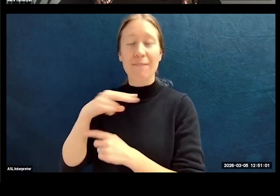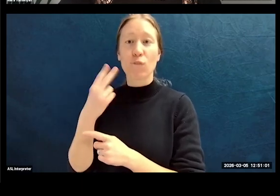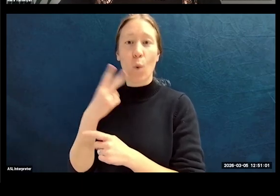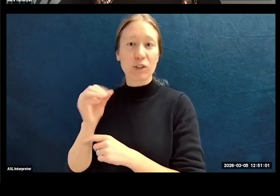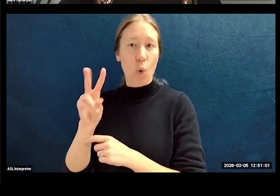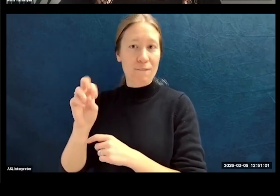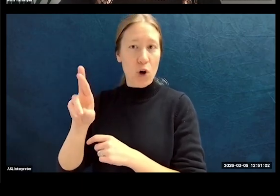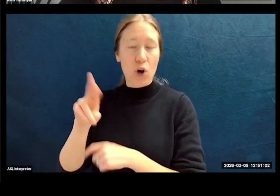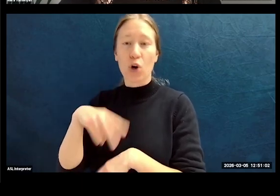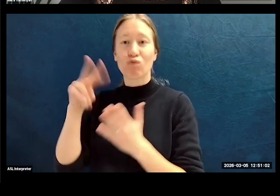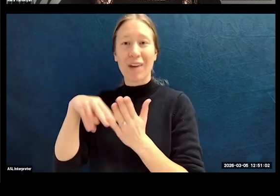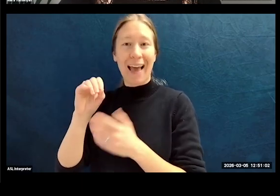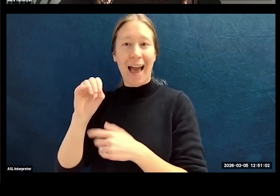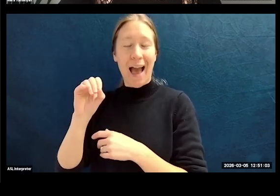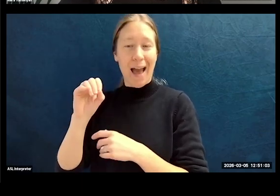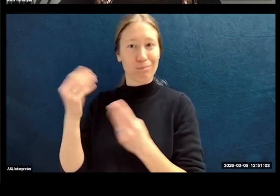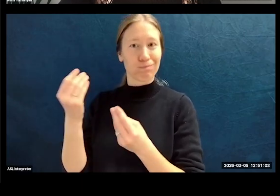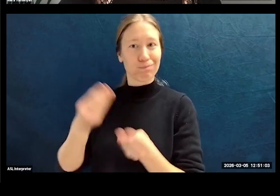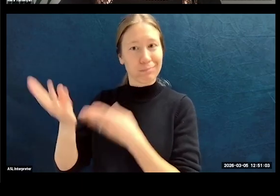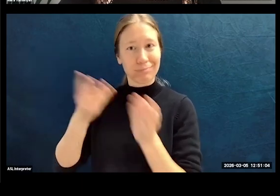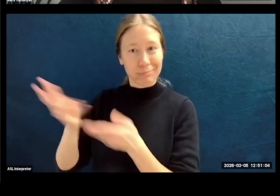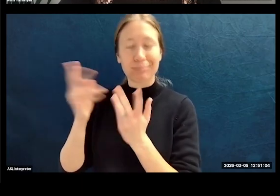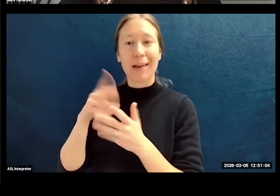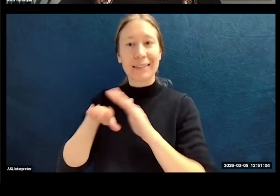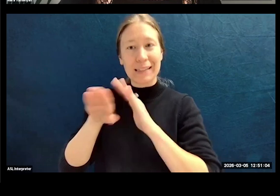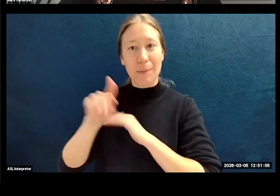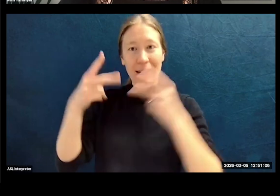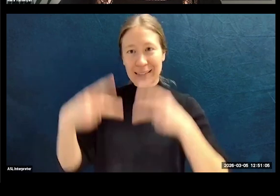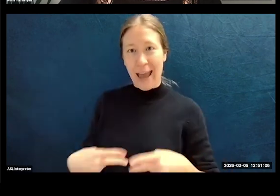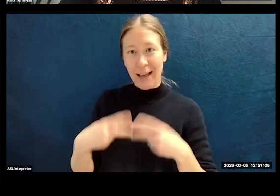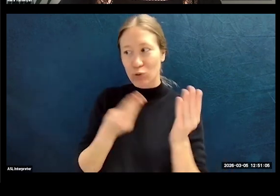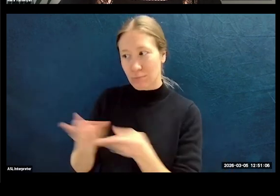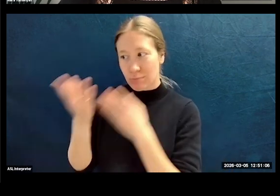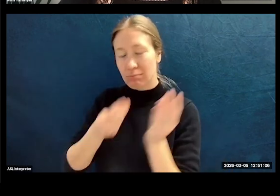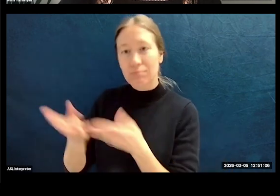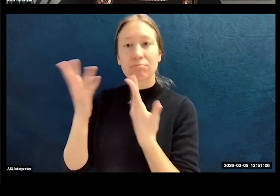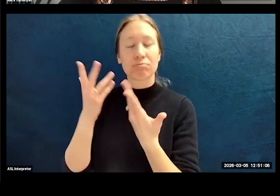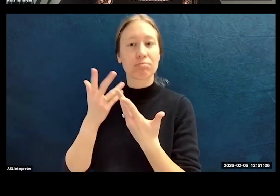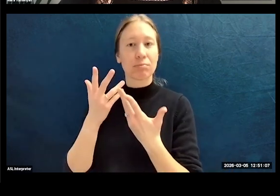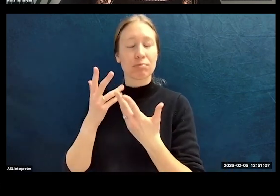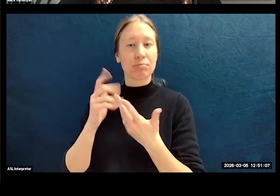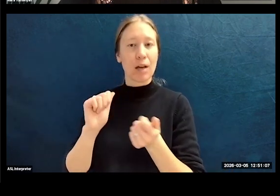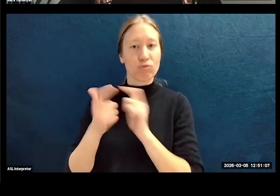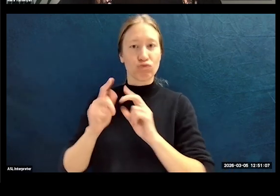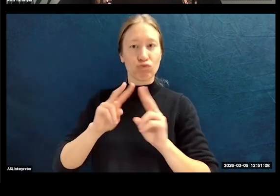use Accessibility Tags pane to interpret and convey document content correctly to users.